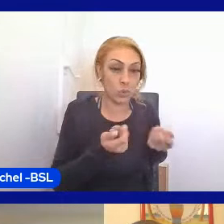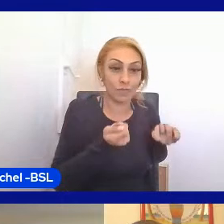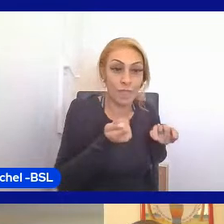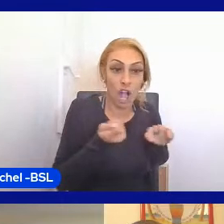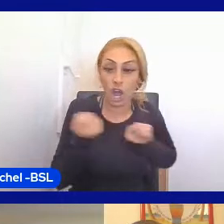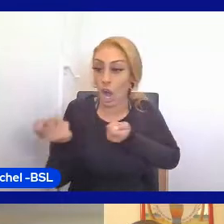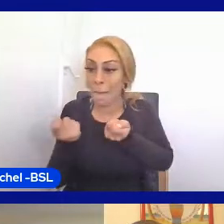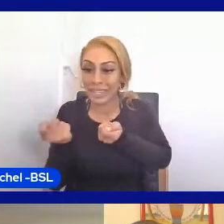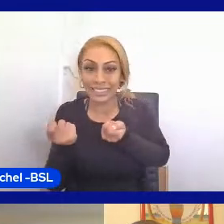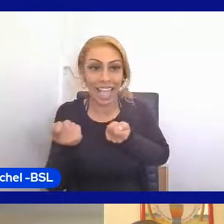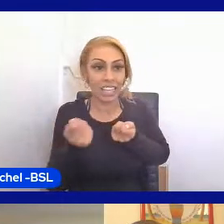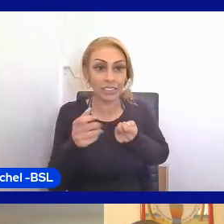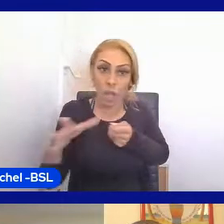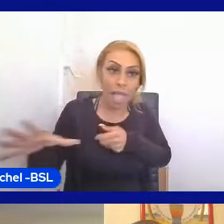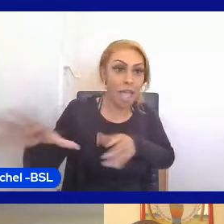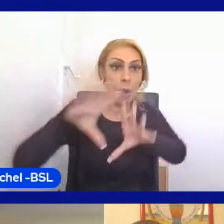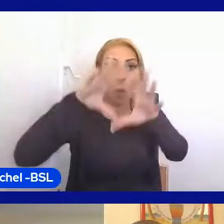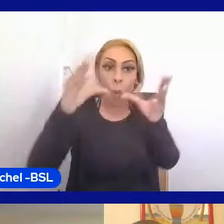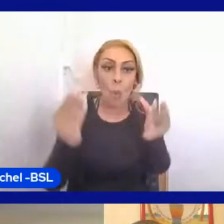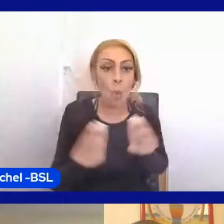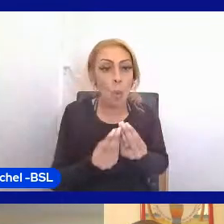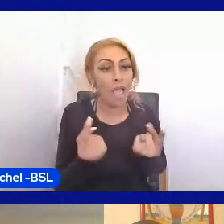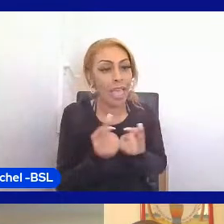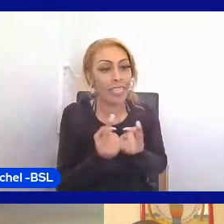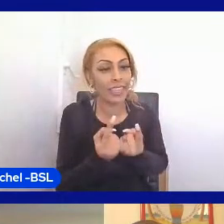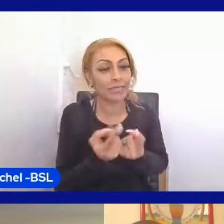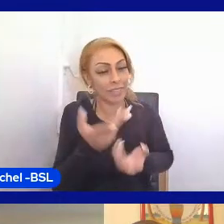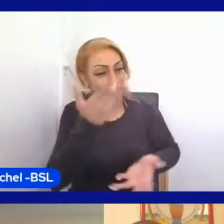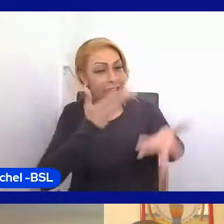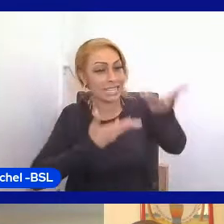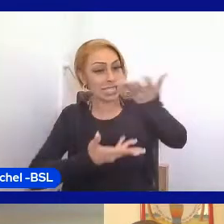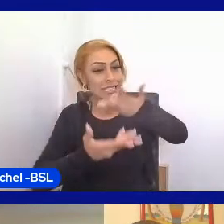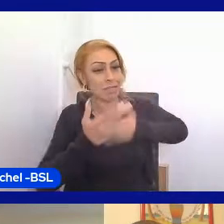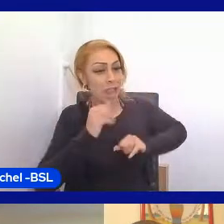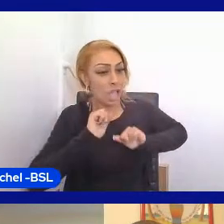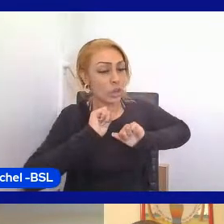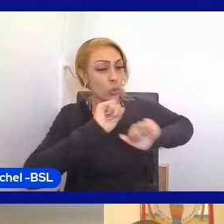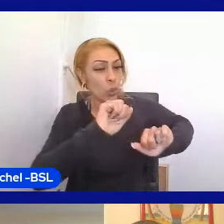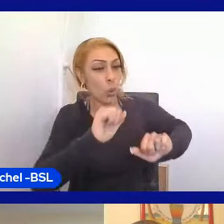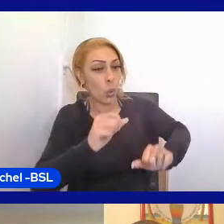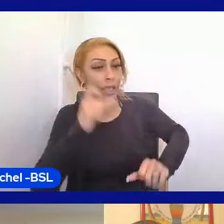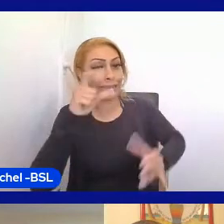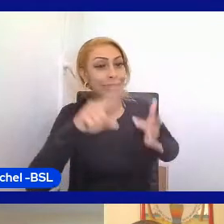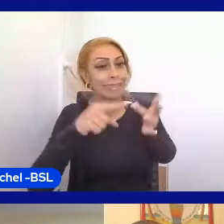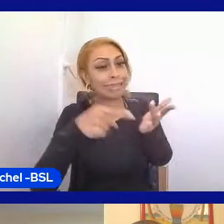It is very much about setting up the idea of the system that could accommodate lots of